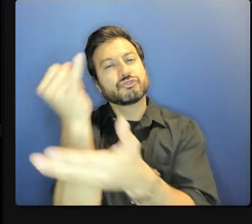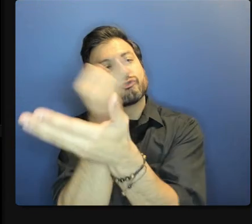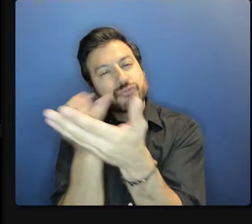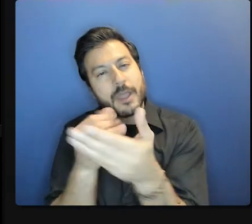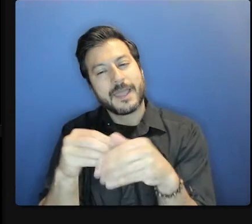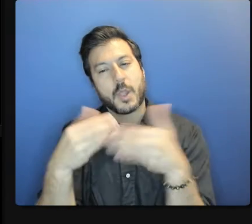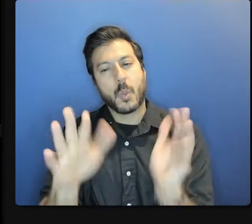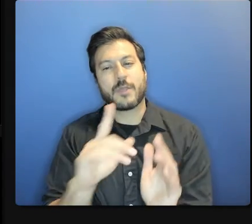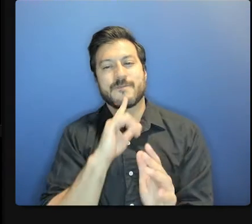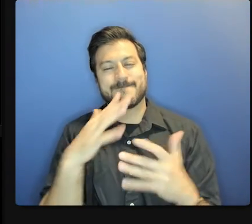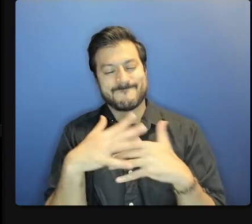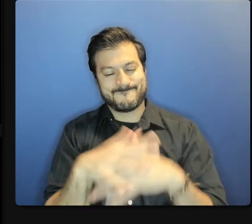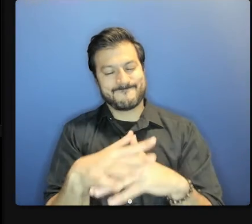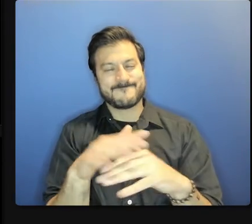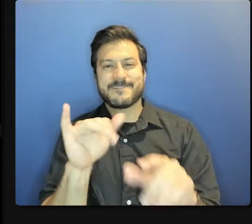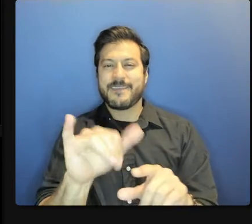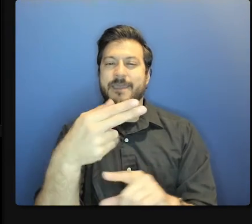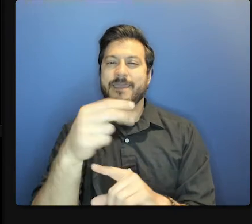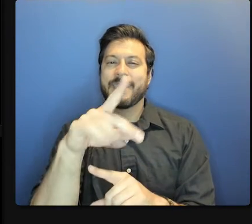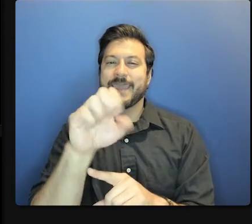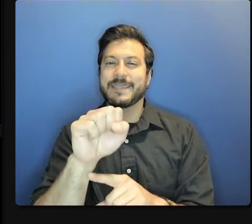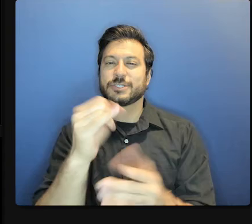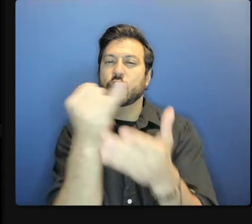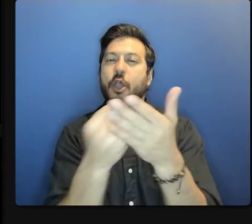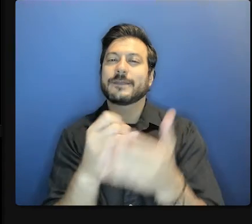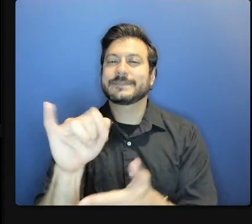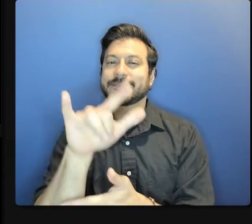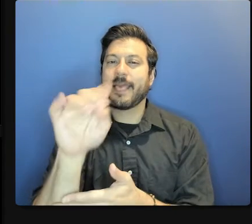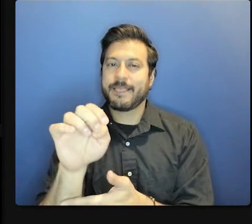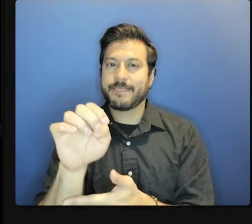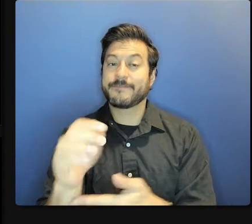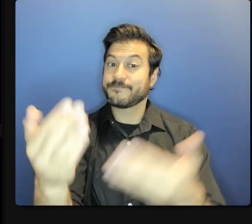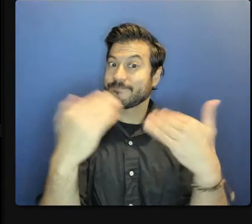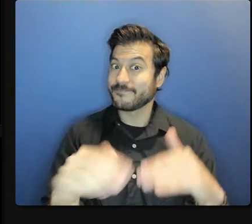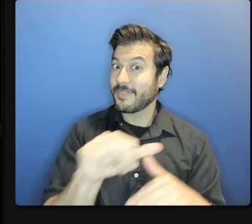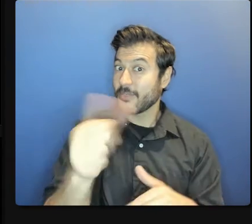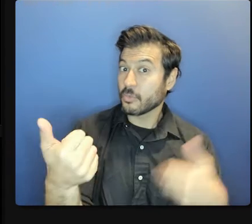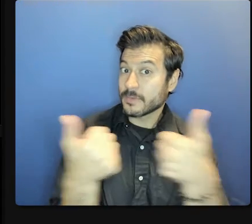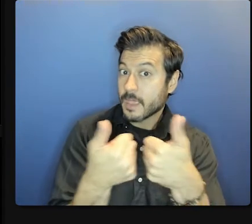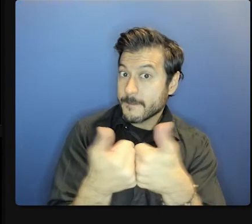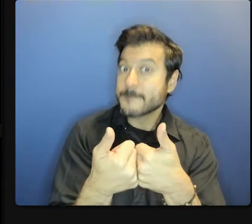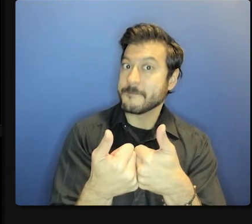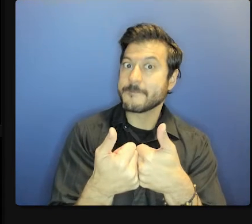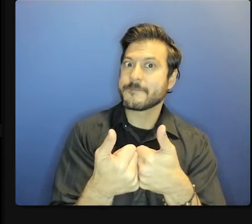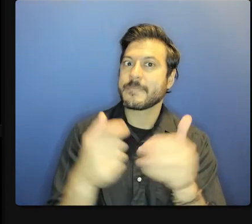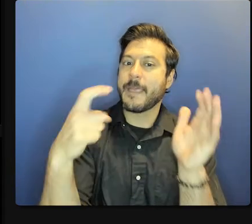but they draw them in a way that really fits in with that title's art style. Another game that uses custom artwork